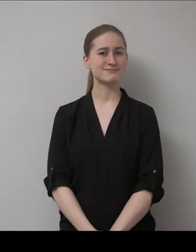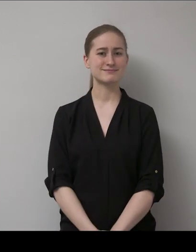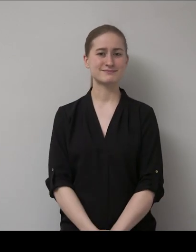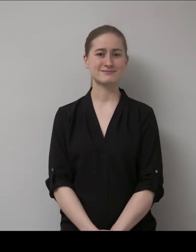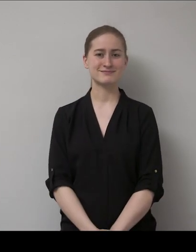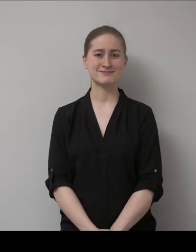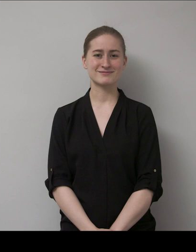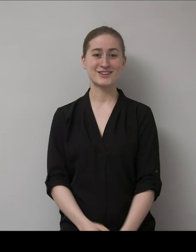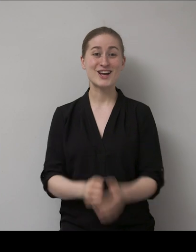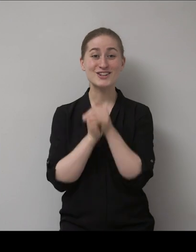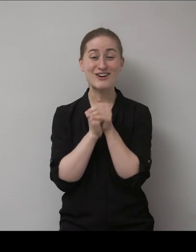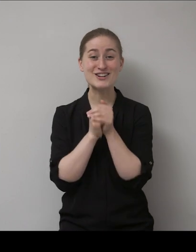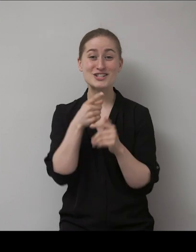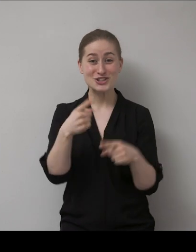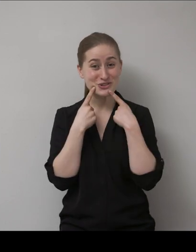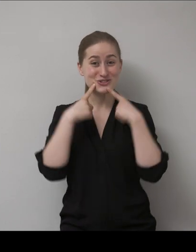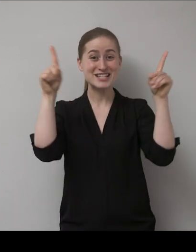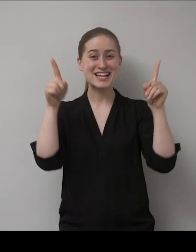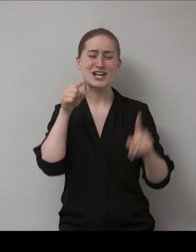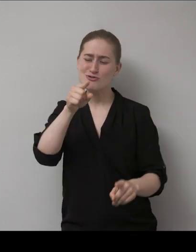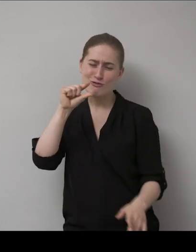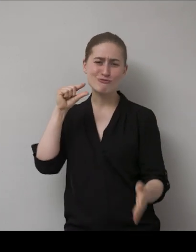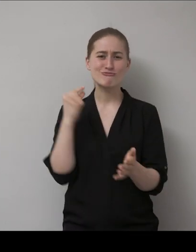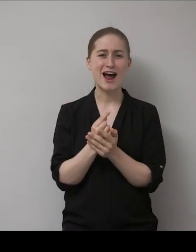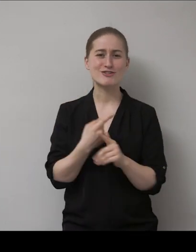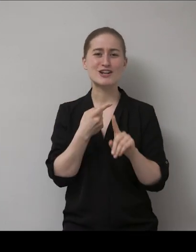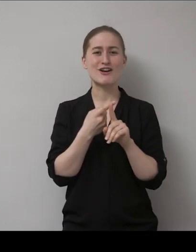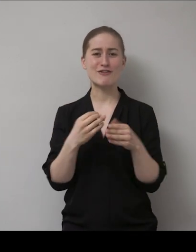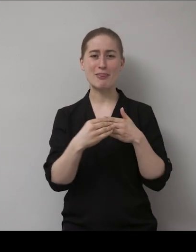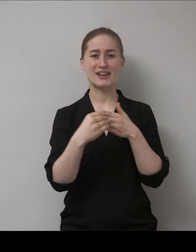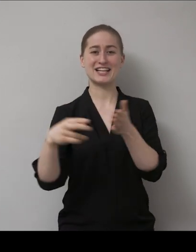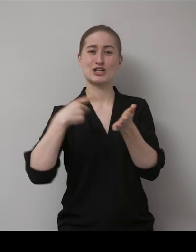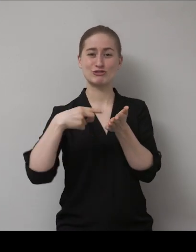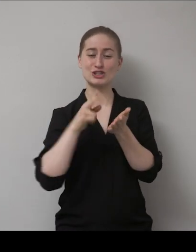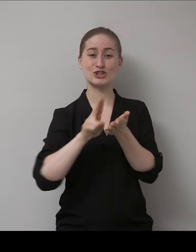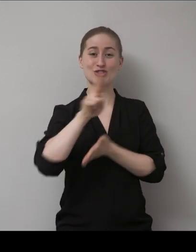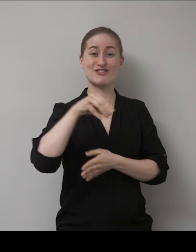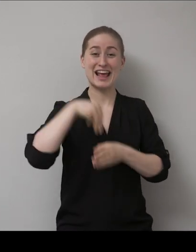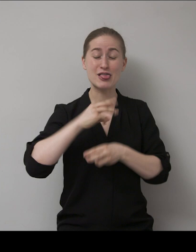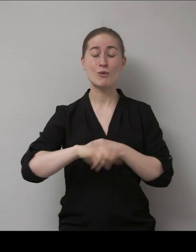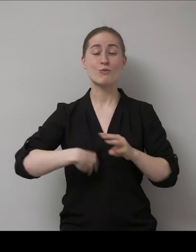Congratulations! You did it! You graduated from the leading research university in the world.